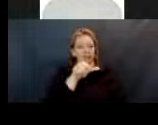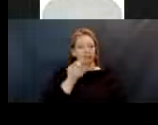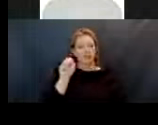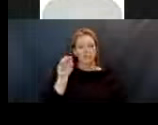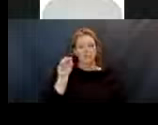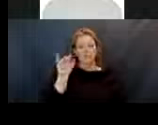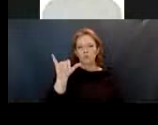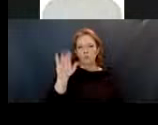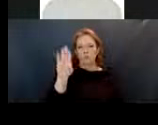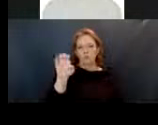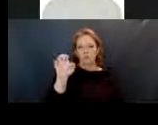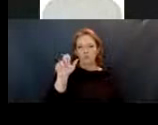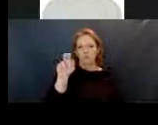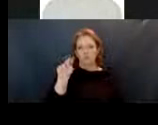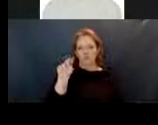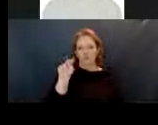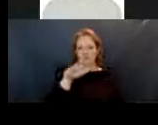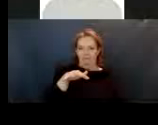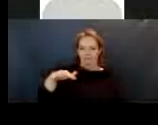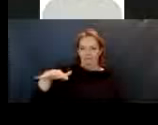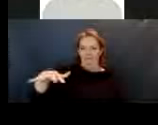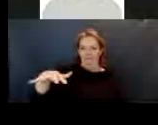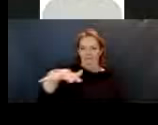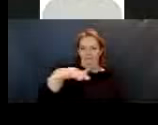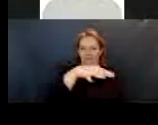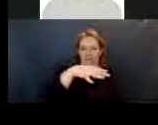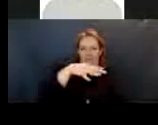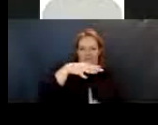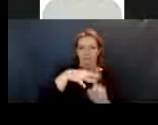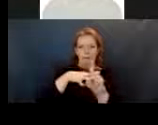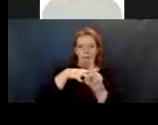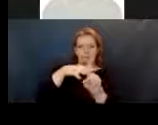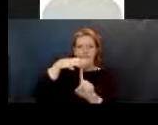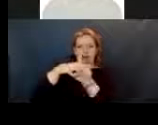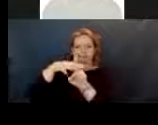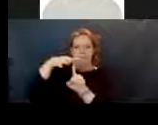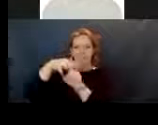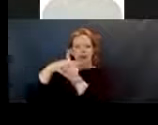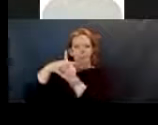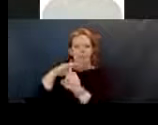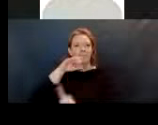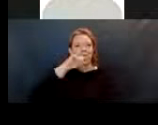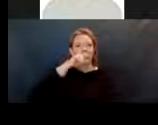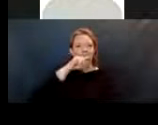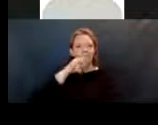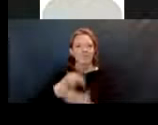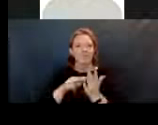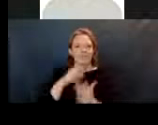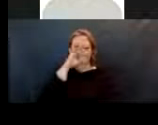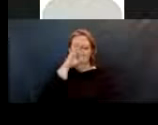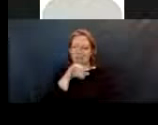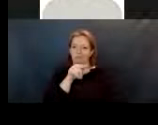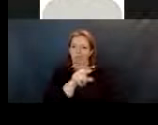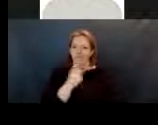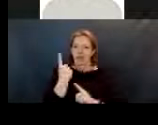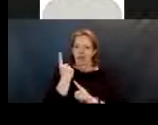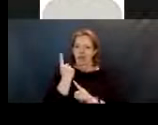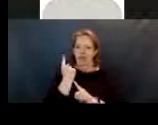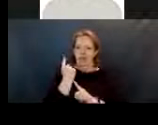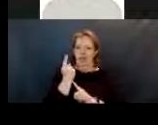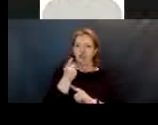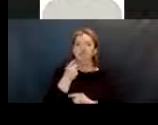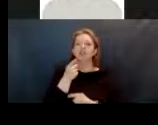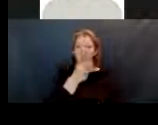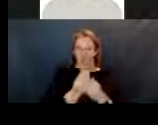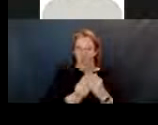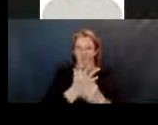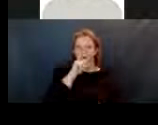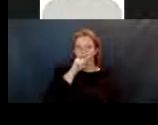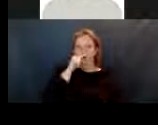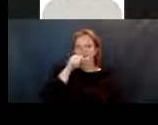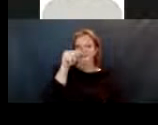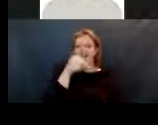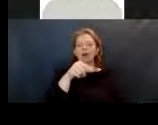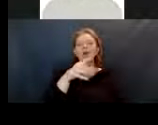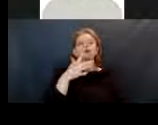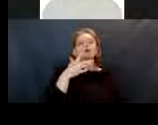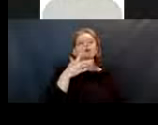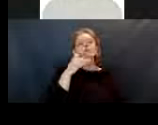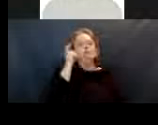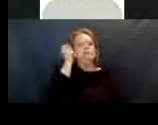in this field last year and they often preserve the field by switching the crop, and I love